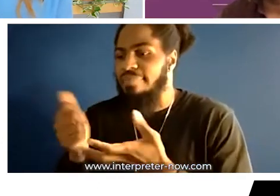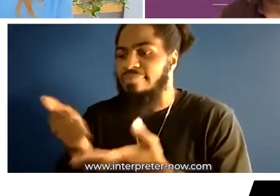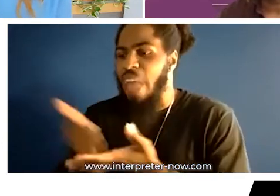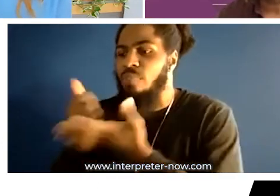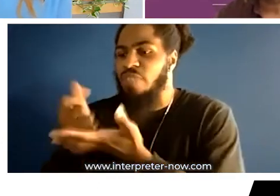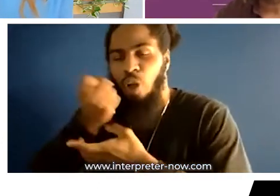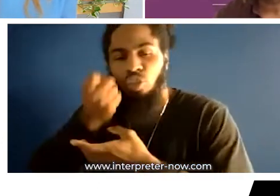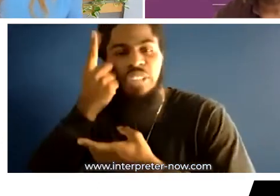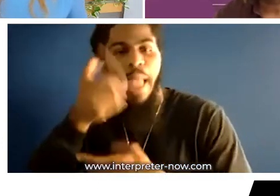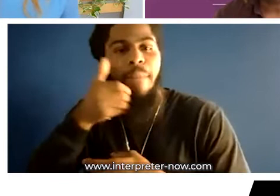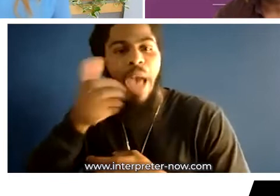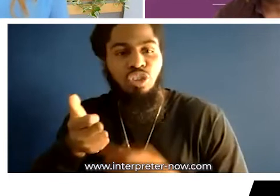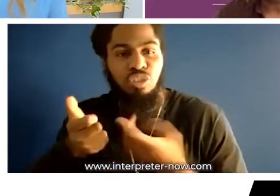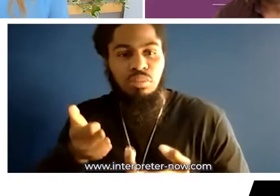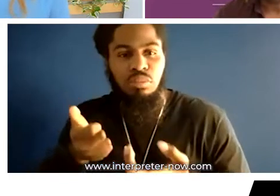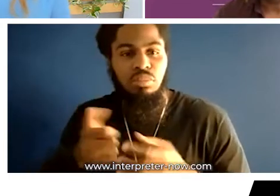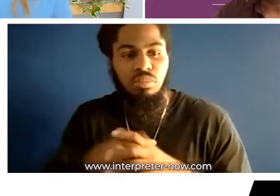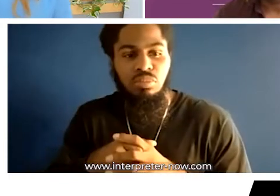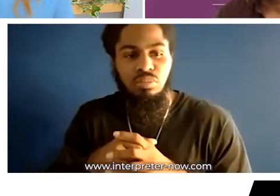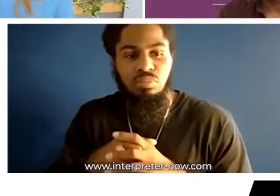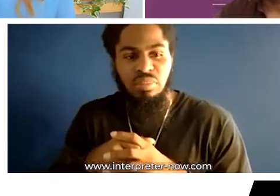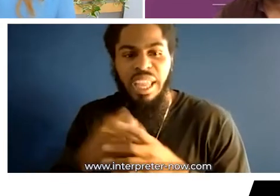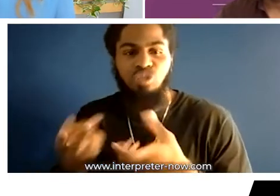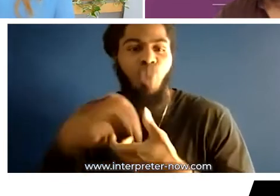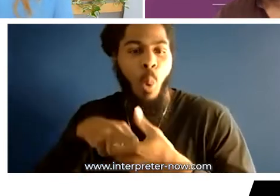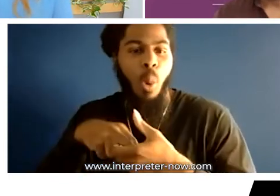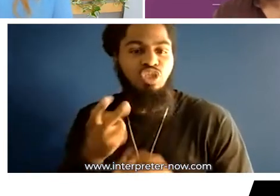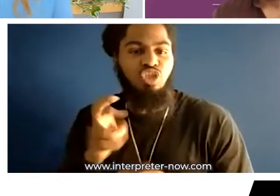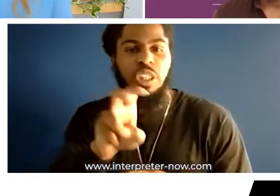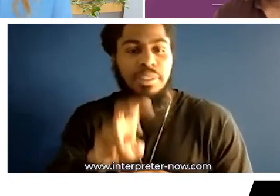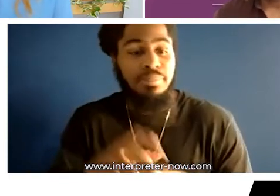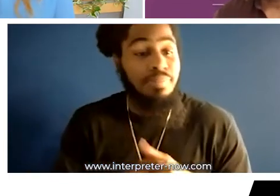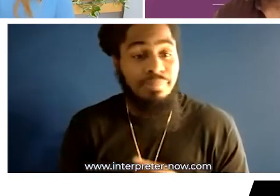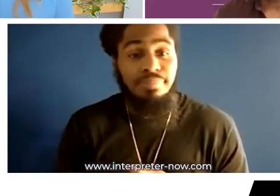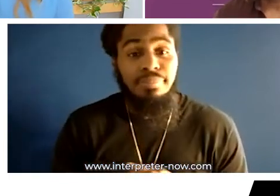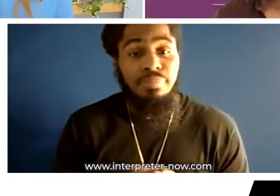I love that. I agree with you. I hadn't really thought of it exactly that way—that clarity.